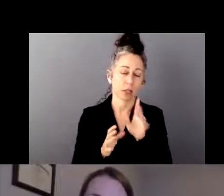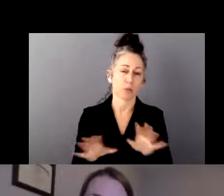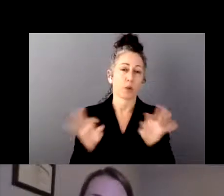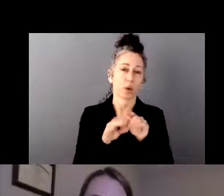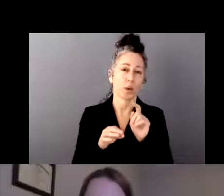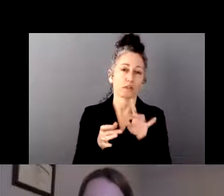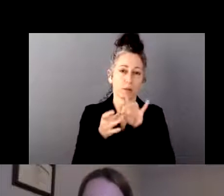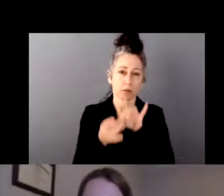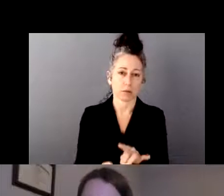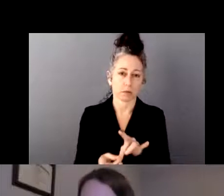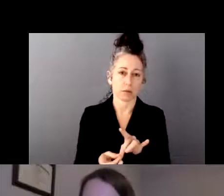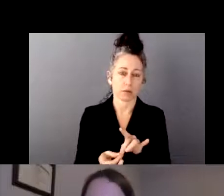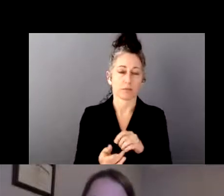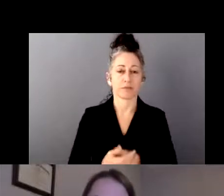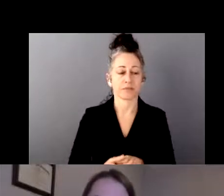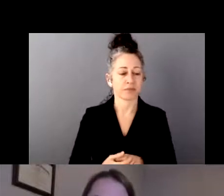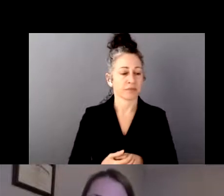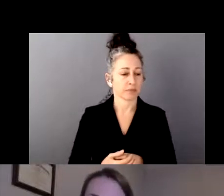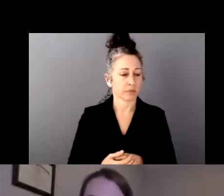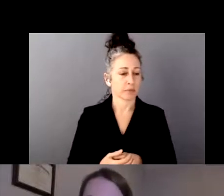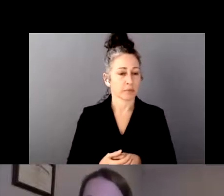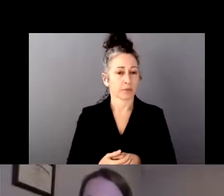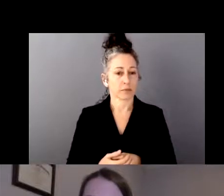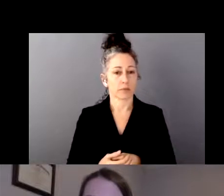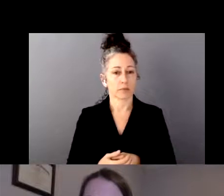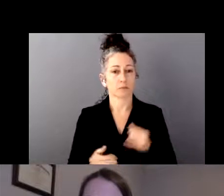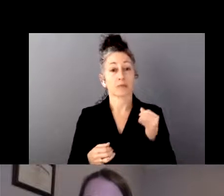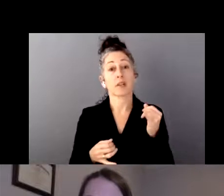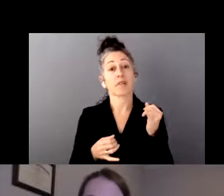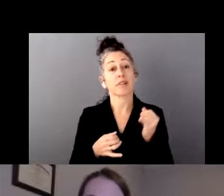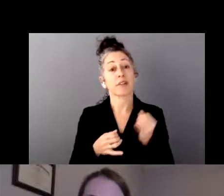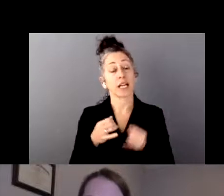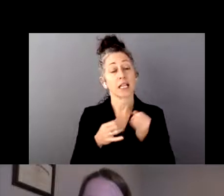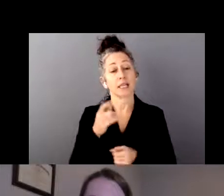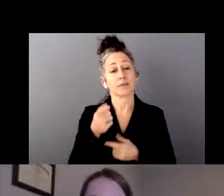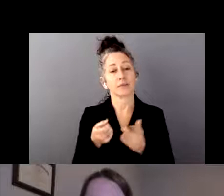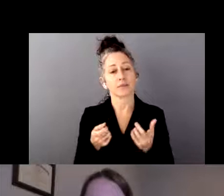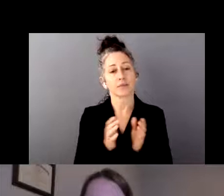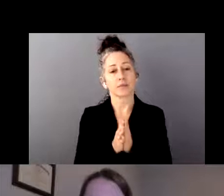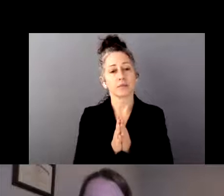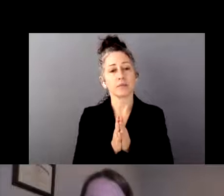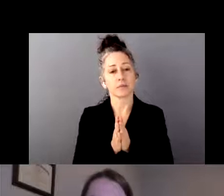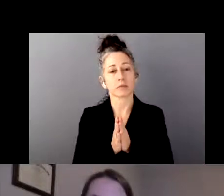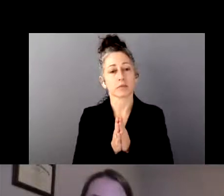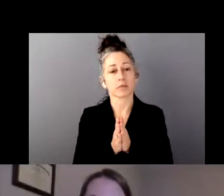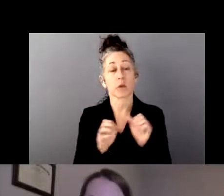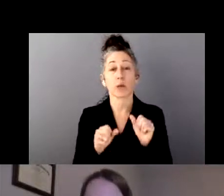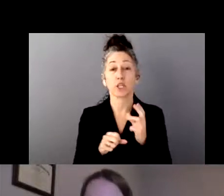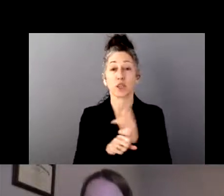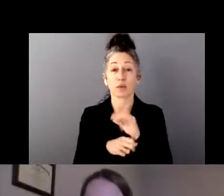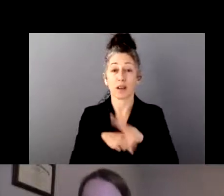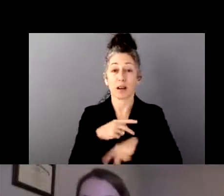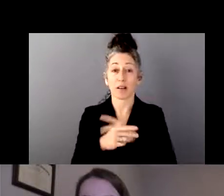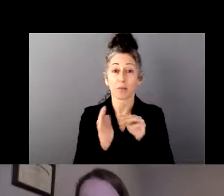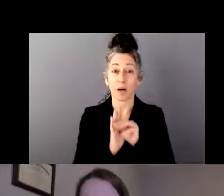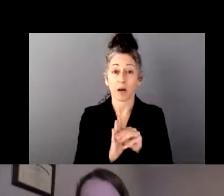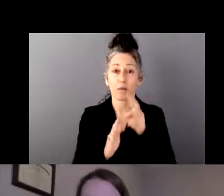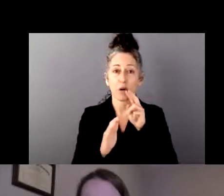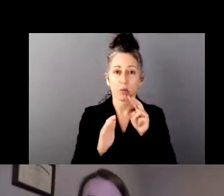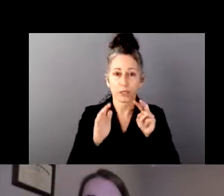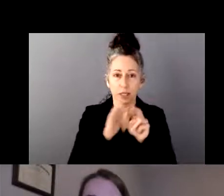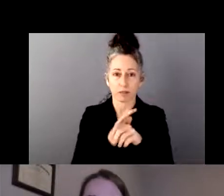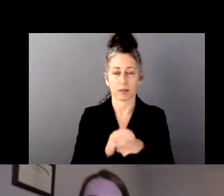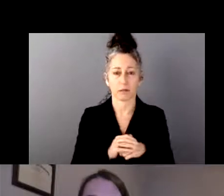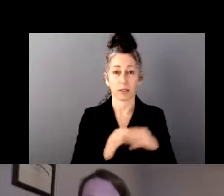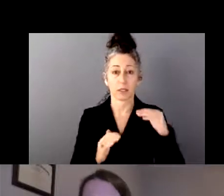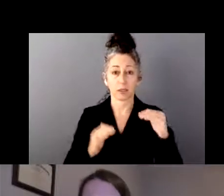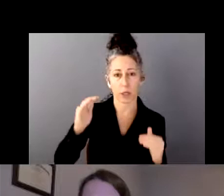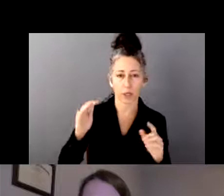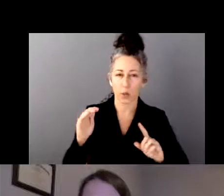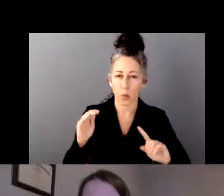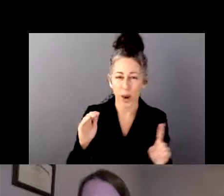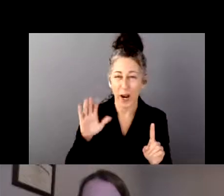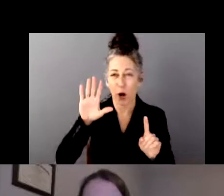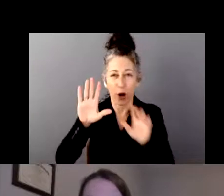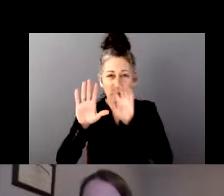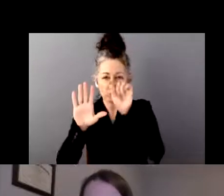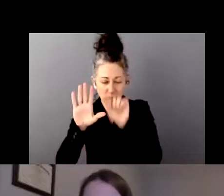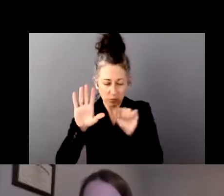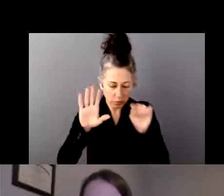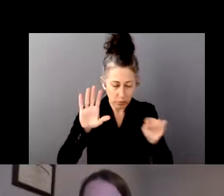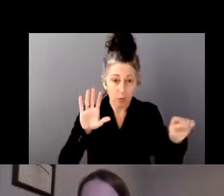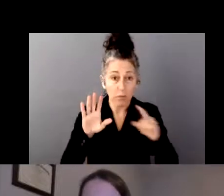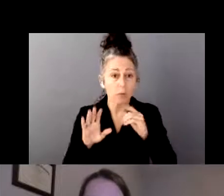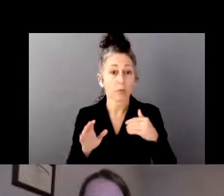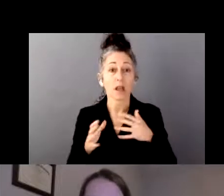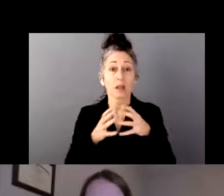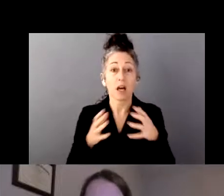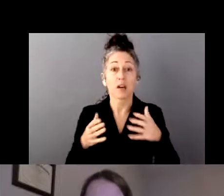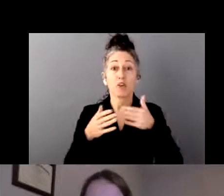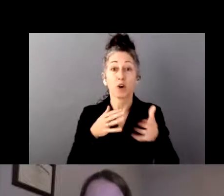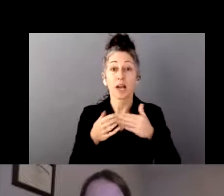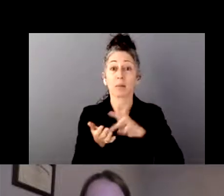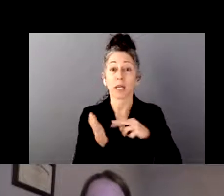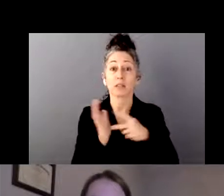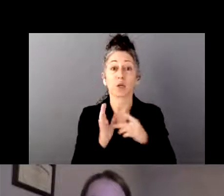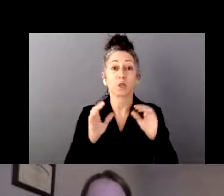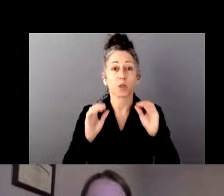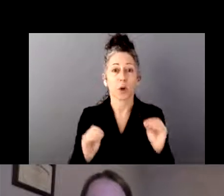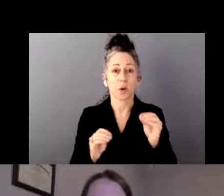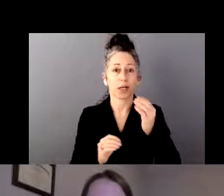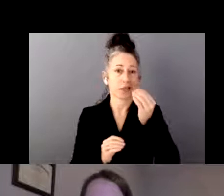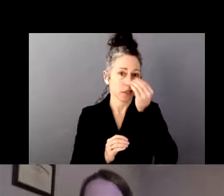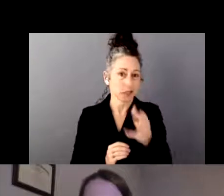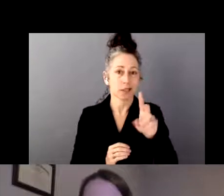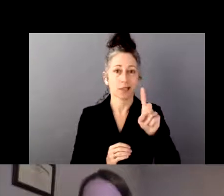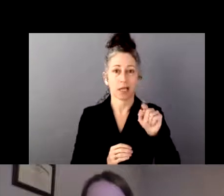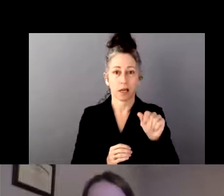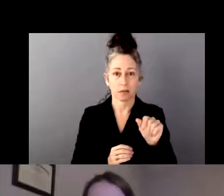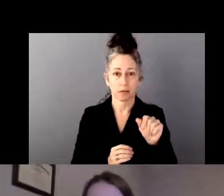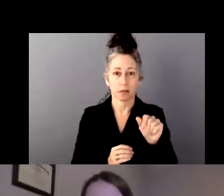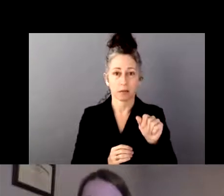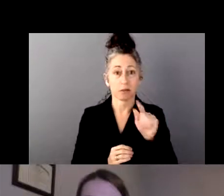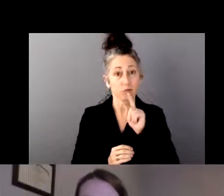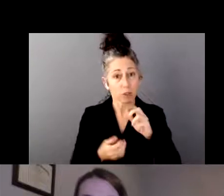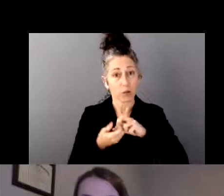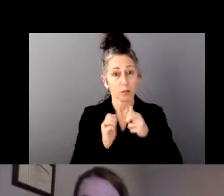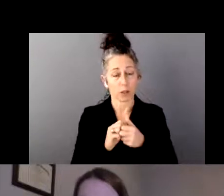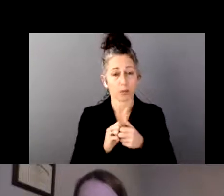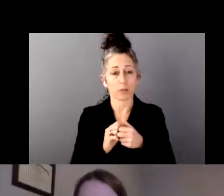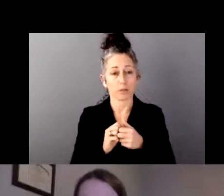I alluded to in the beginning is we can use this type of a model to make predictions about where disparities are occurring. I showed you a bunch of maps that have a lot of gray in them. There's a lot of missing data. And this is a real problem for trying to figure out what's